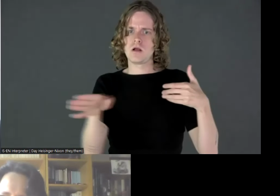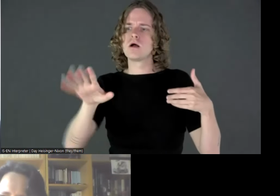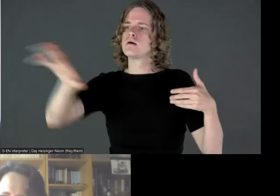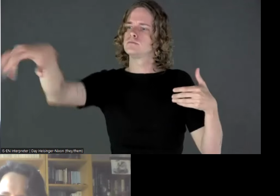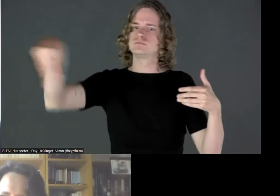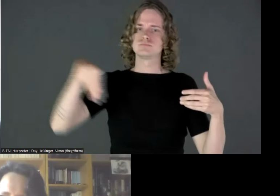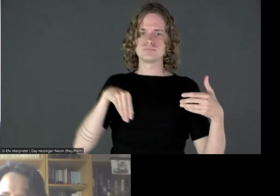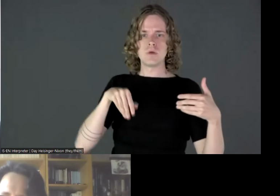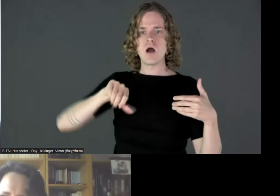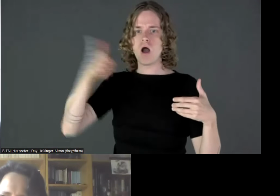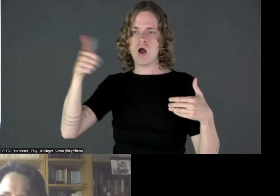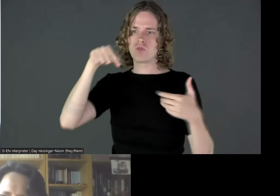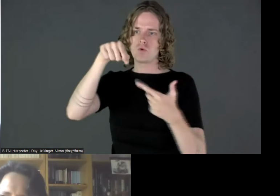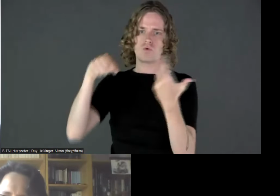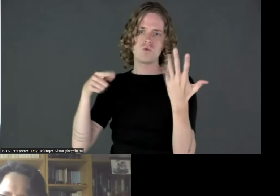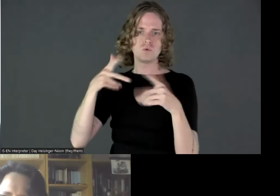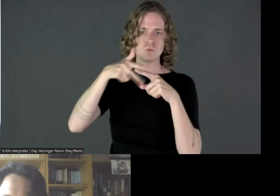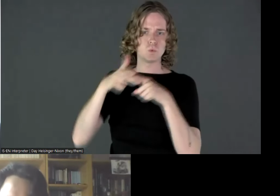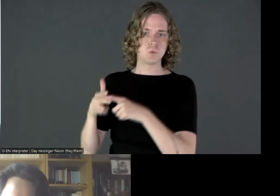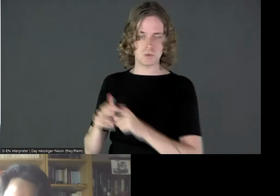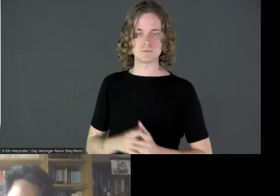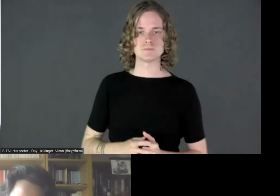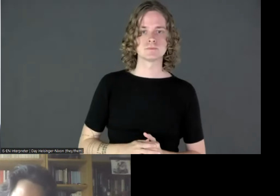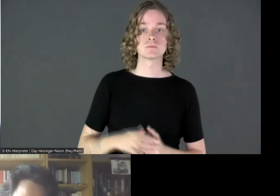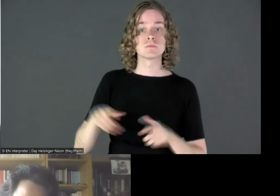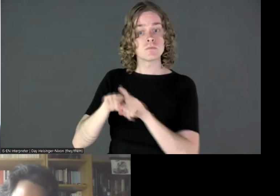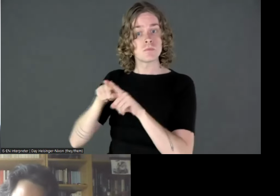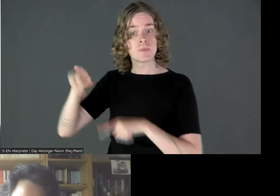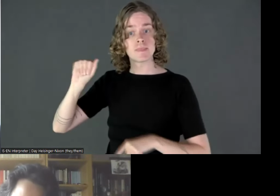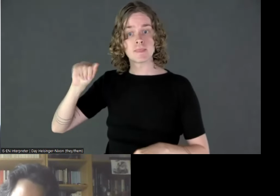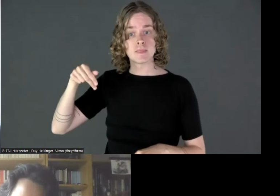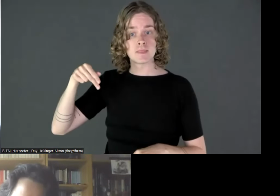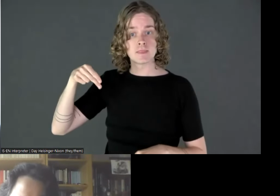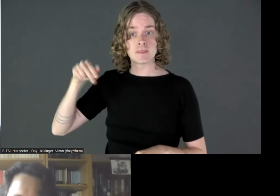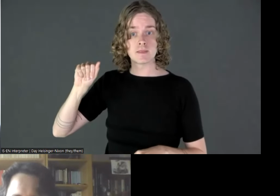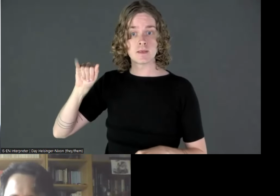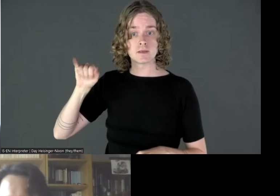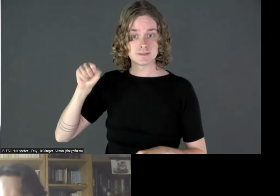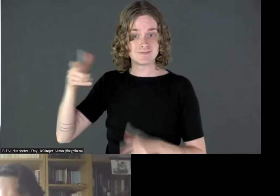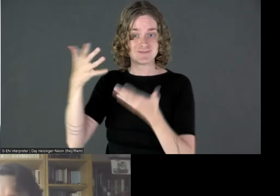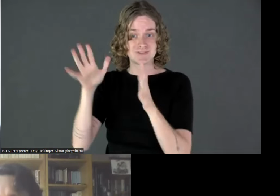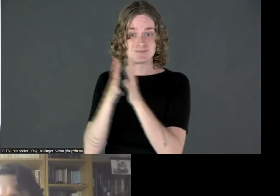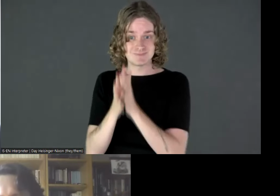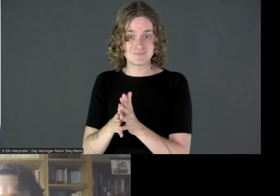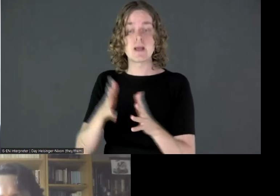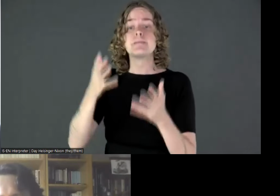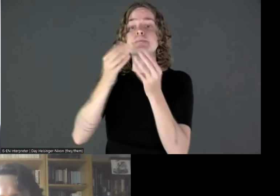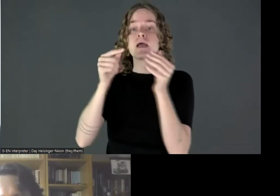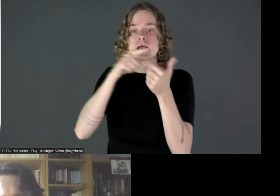A lot of the coordination mechanisms at local level are financed by NGOs fund raising.